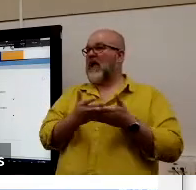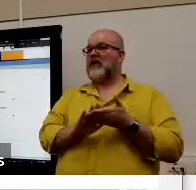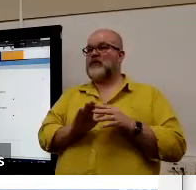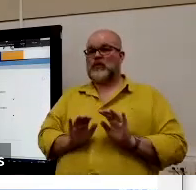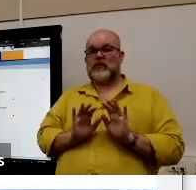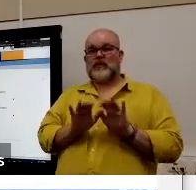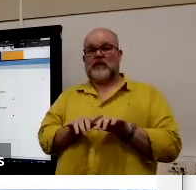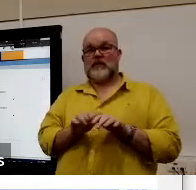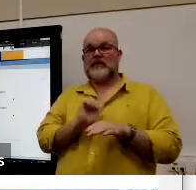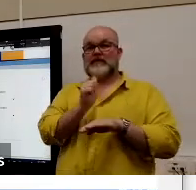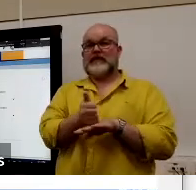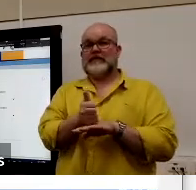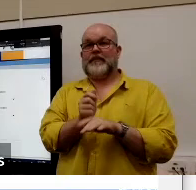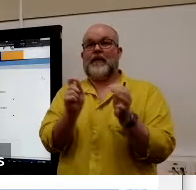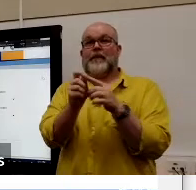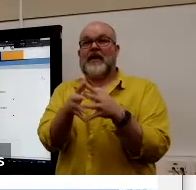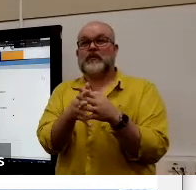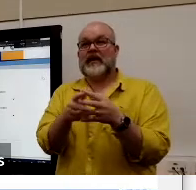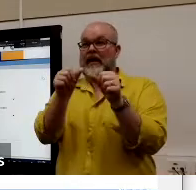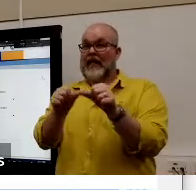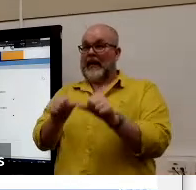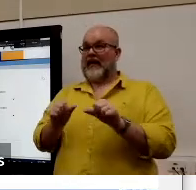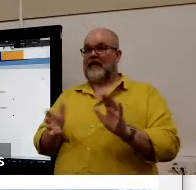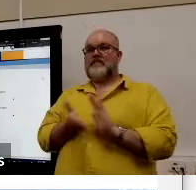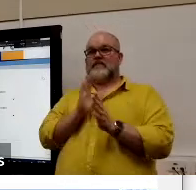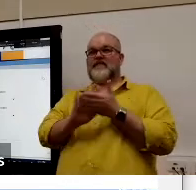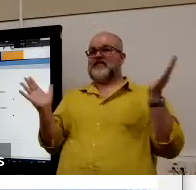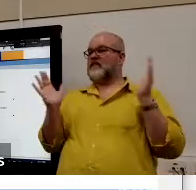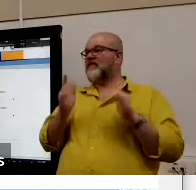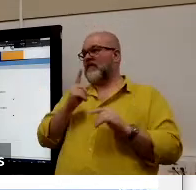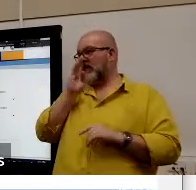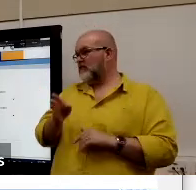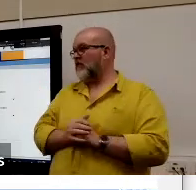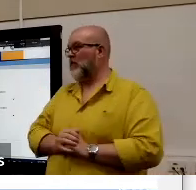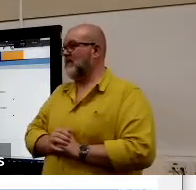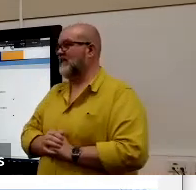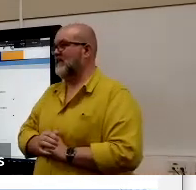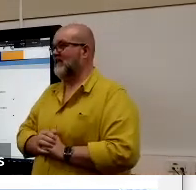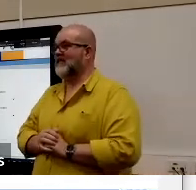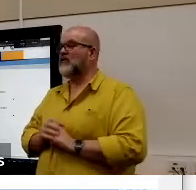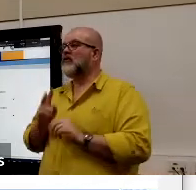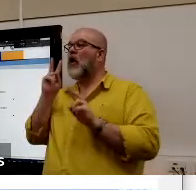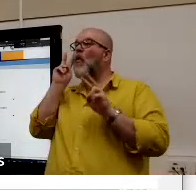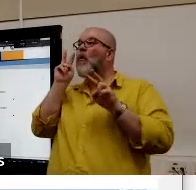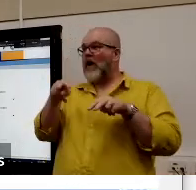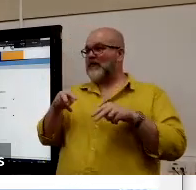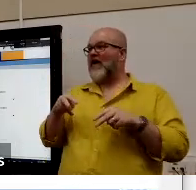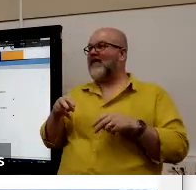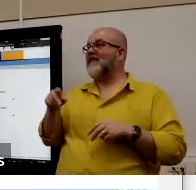step of how to get in to set up the password and all of that. So it's very very straightforward.